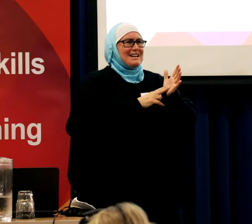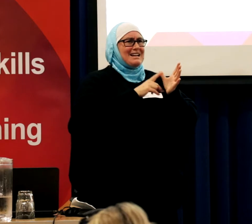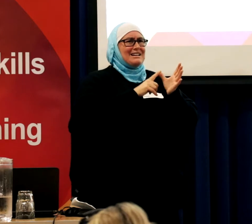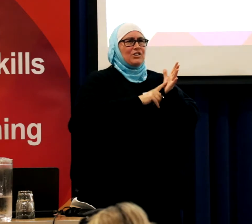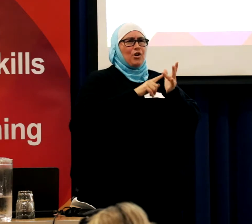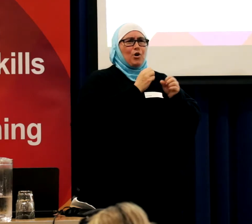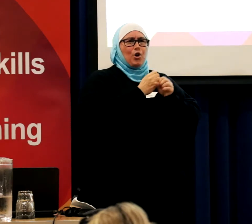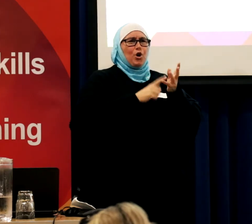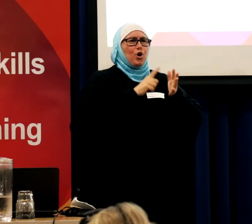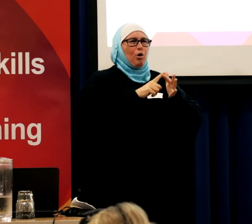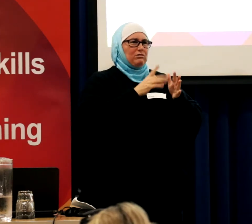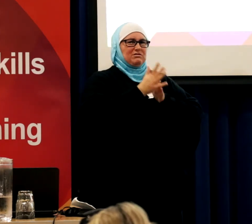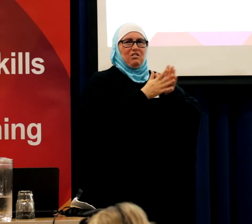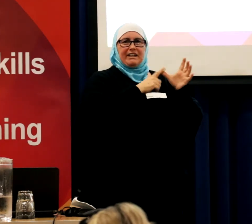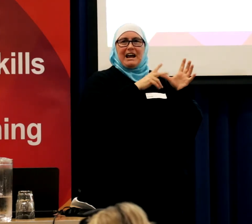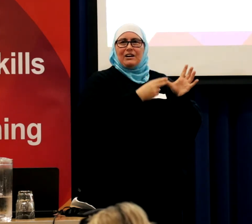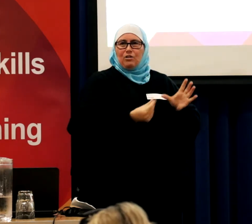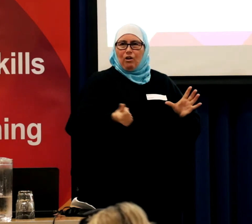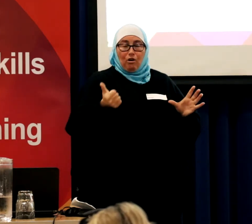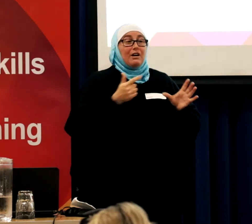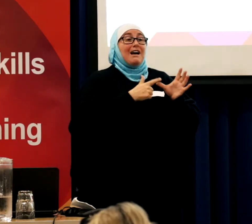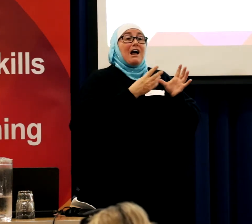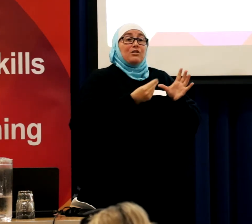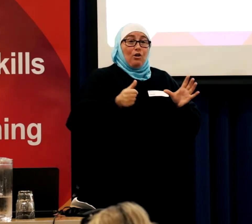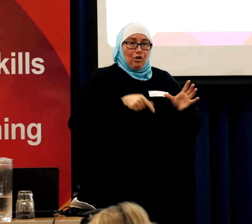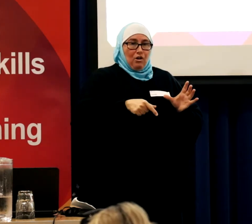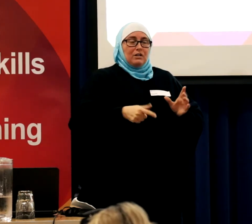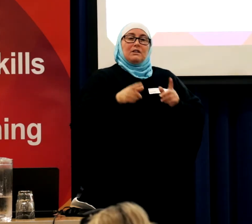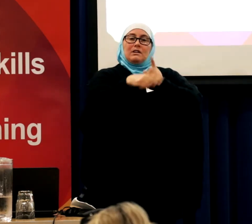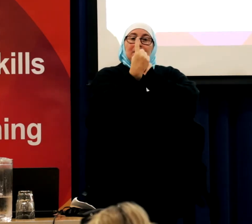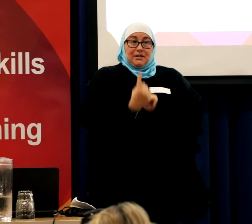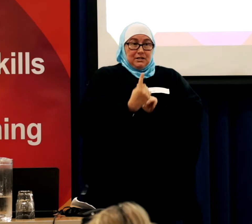It was an old analogue hearing aid.